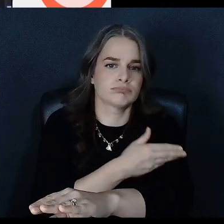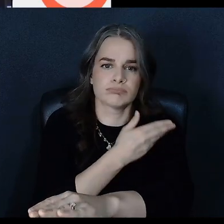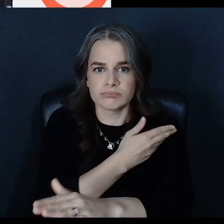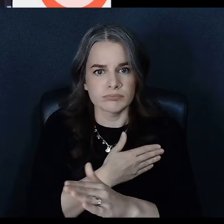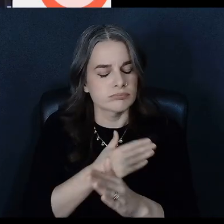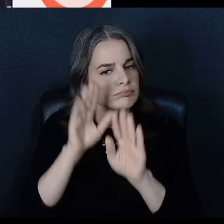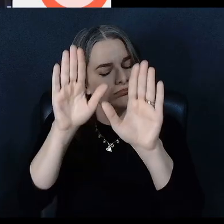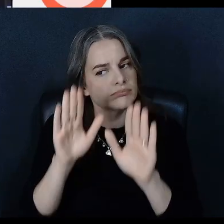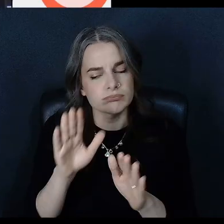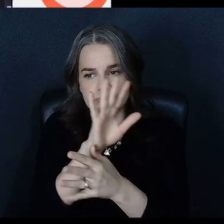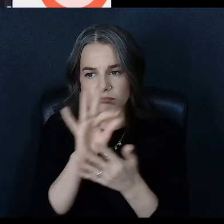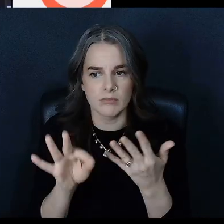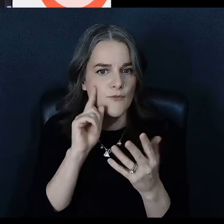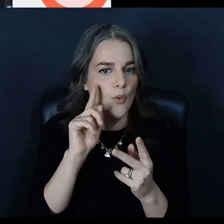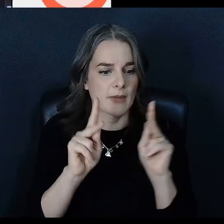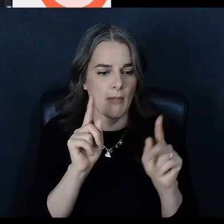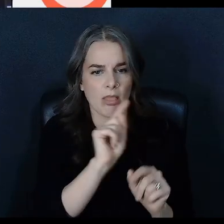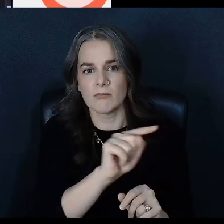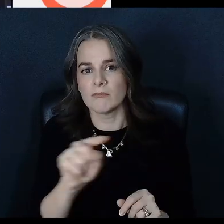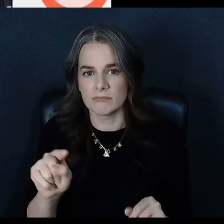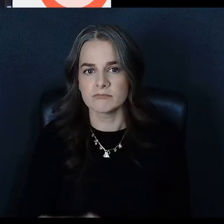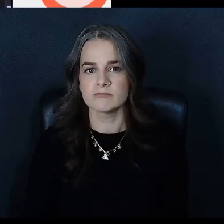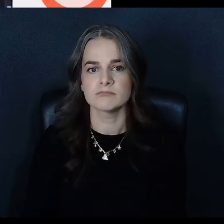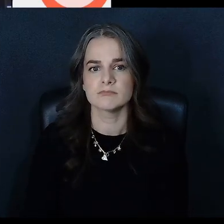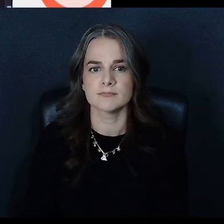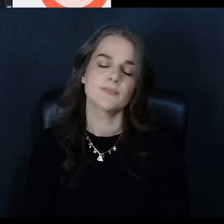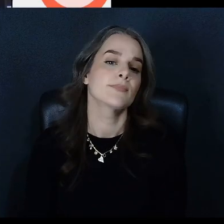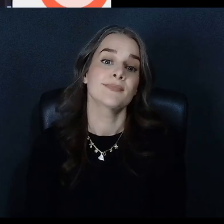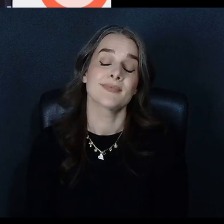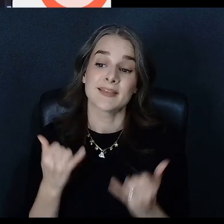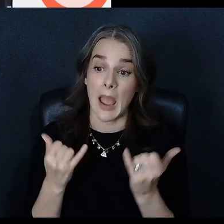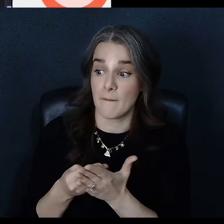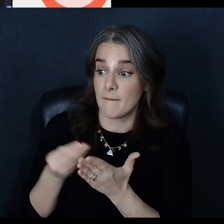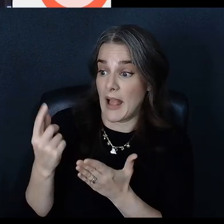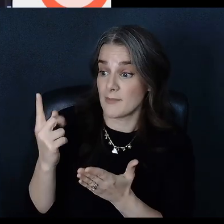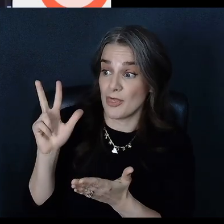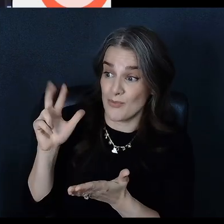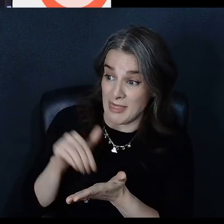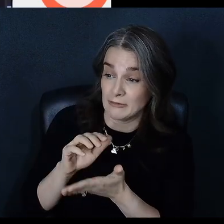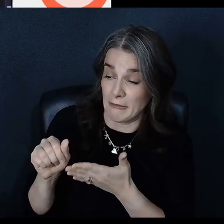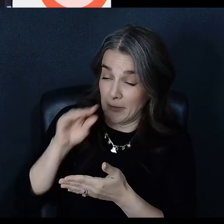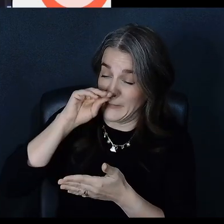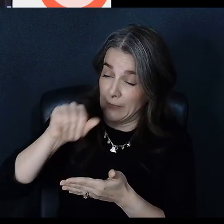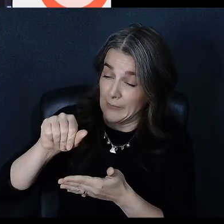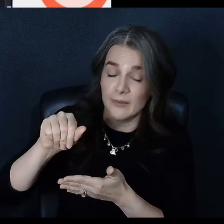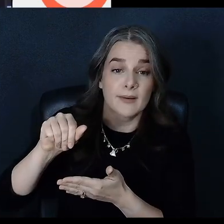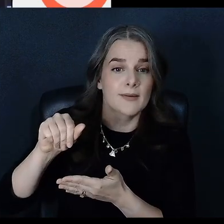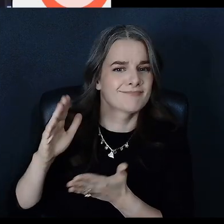Now, I might not need to get something that costs $3,000. Perhaps I can use something that's built into my iPad--